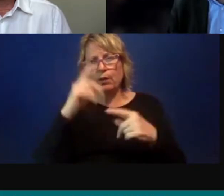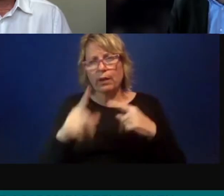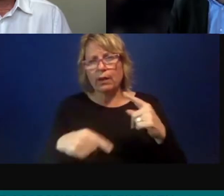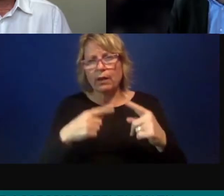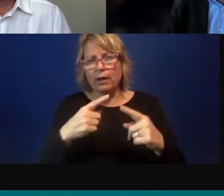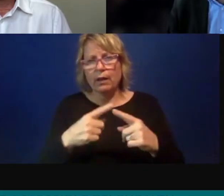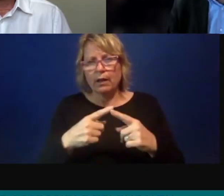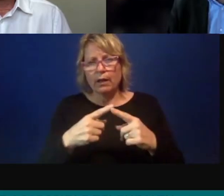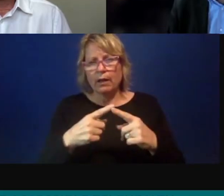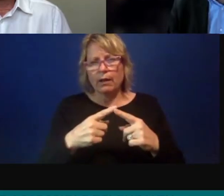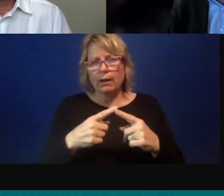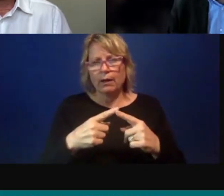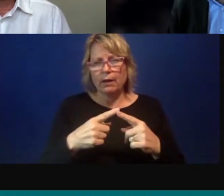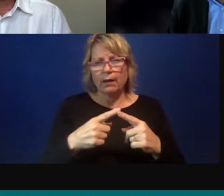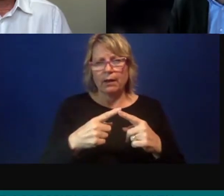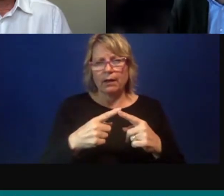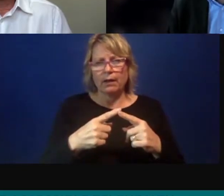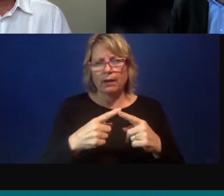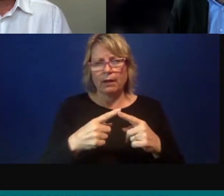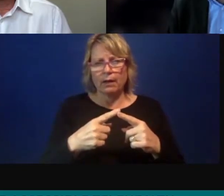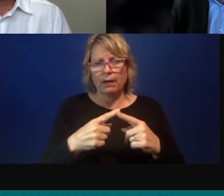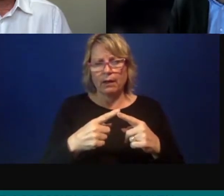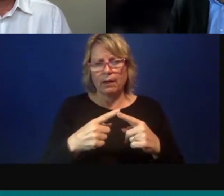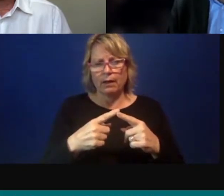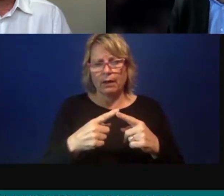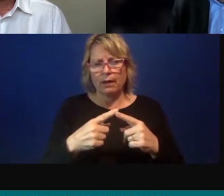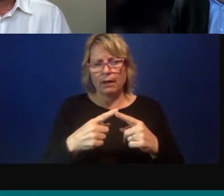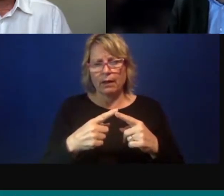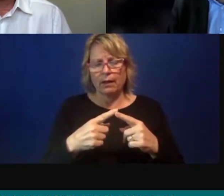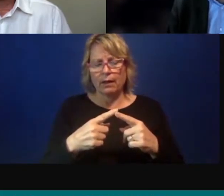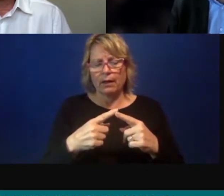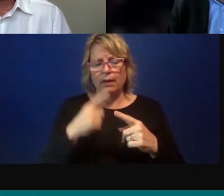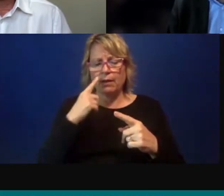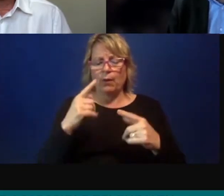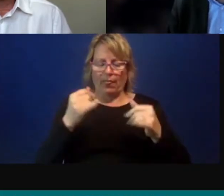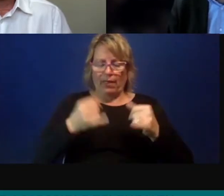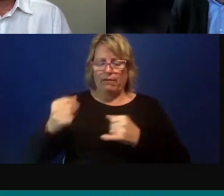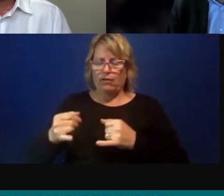specifically meet the needs of an individual with a disability. And certainly, my impression that